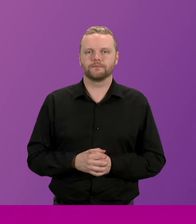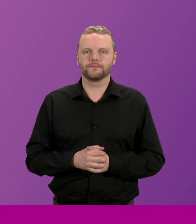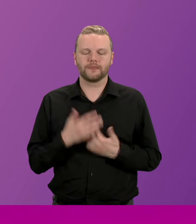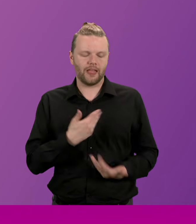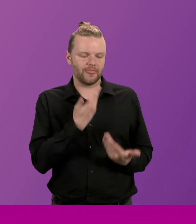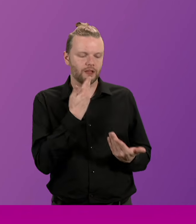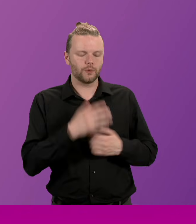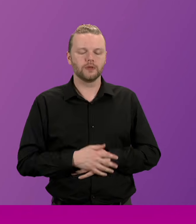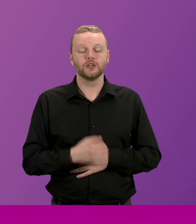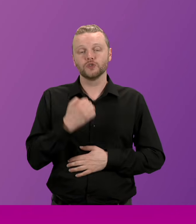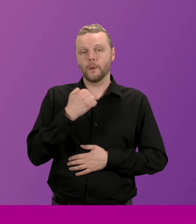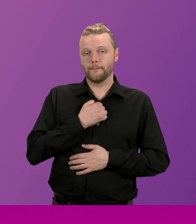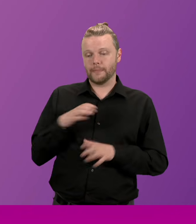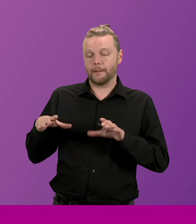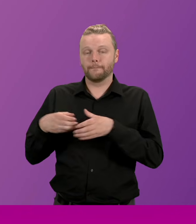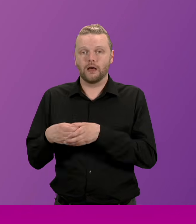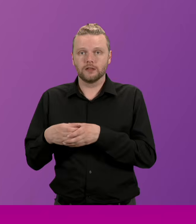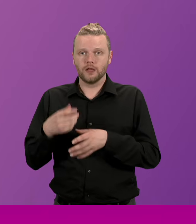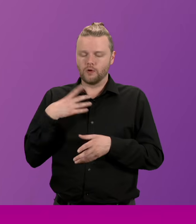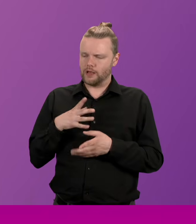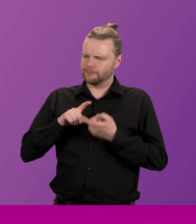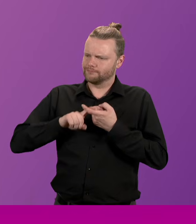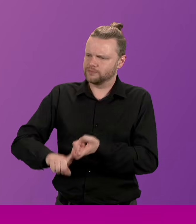Both my party and the First Minister’s party are committed to vital support for ambitious